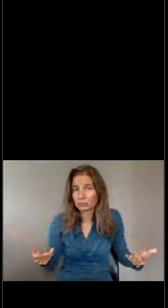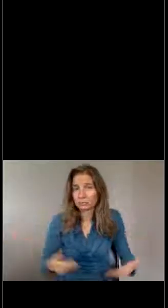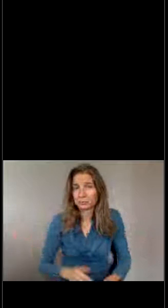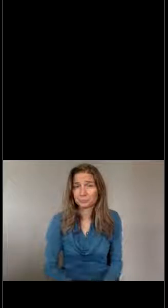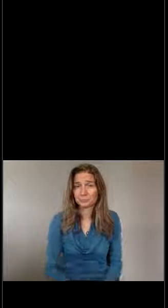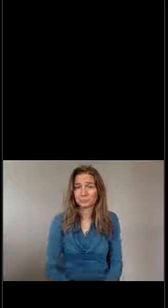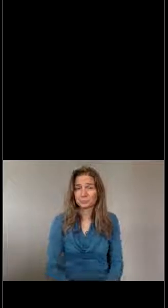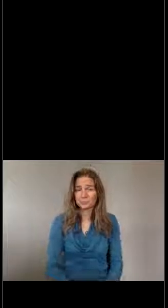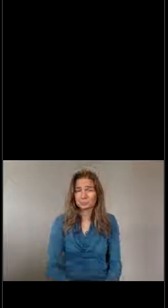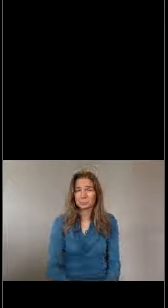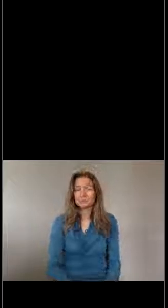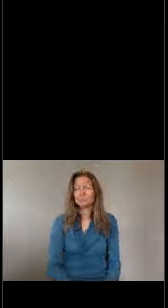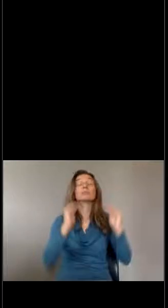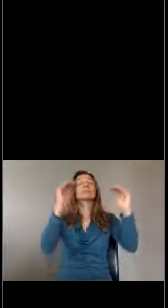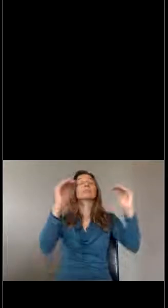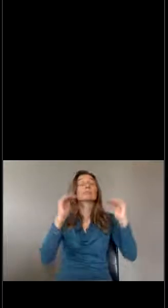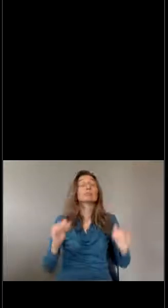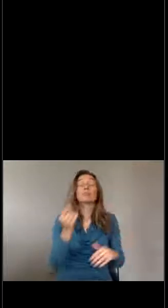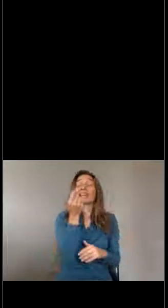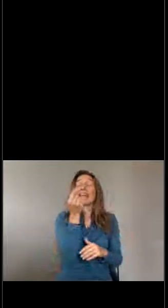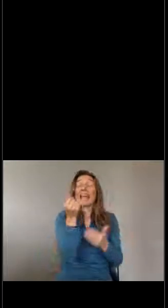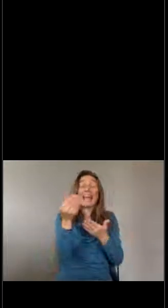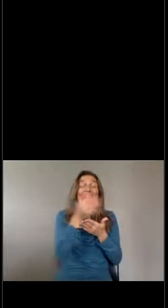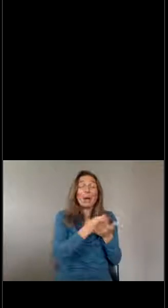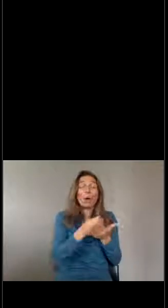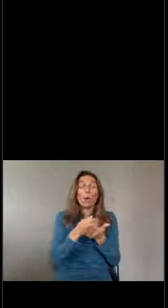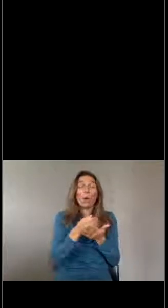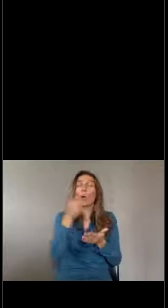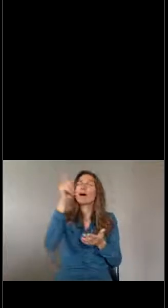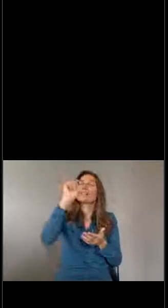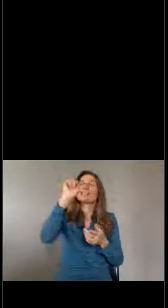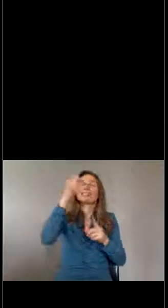It was limited to the formal sector but the exemption dropped off